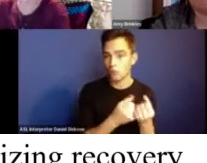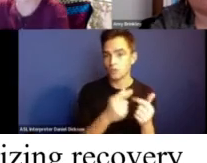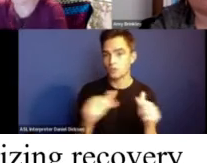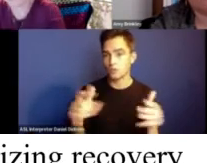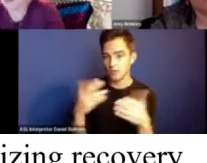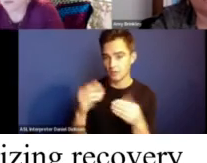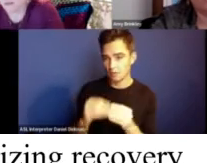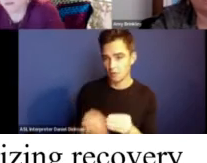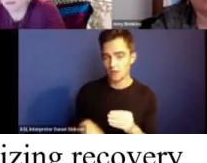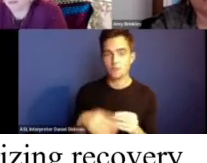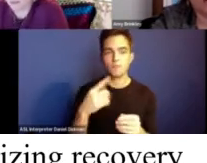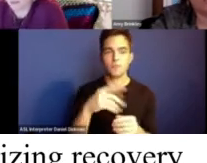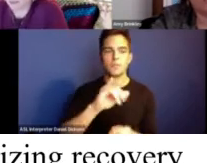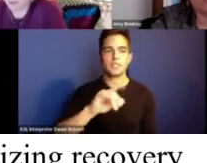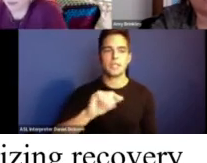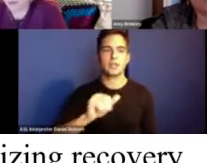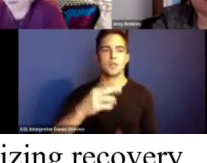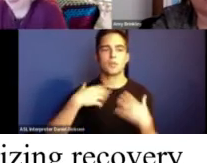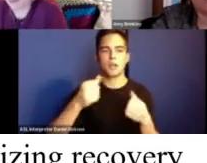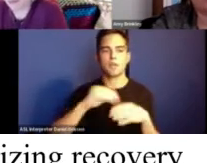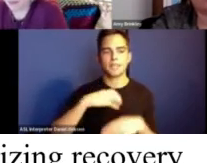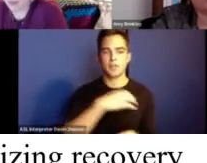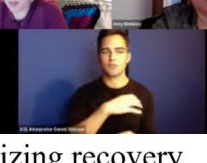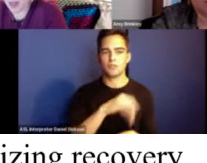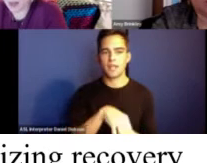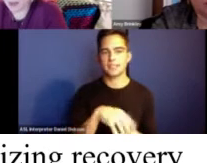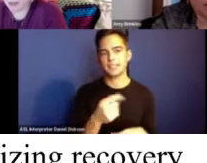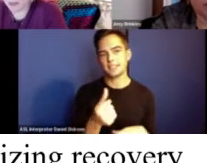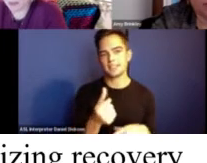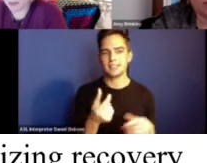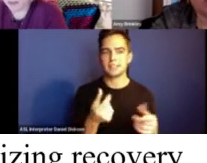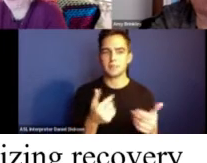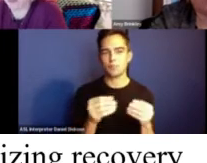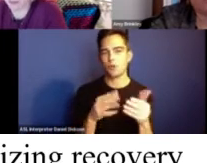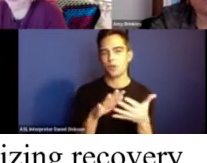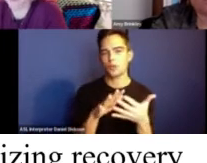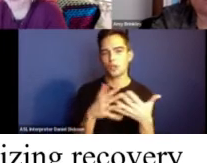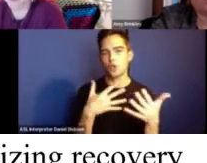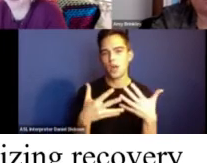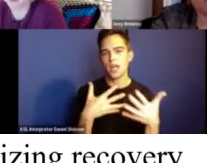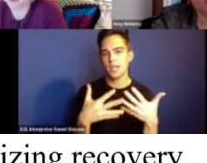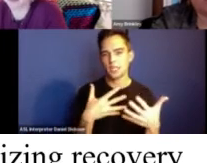Amy Brinkley: For the Indiana recovery Council, it's a little bit more gray. We just generally